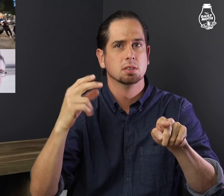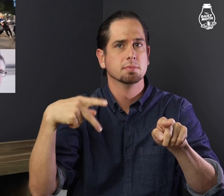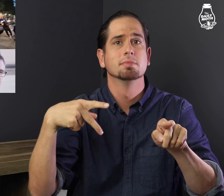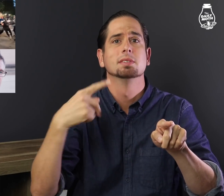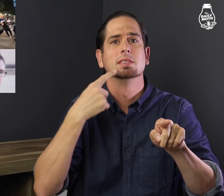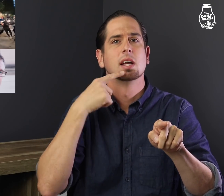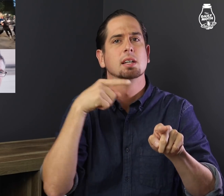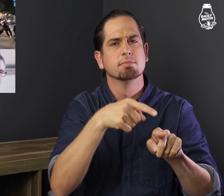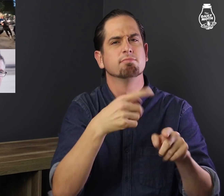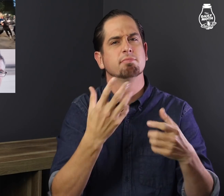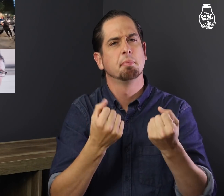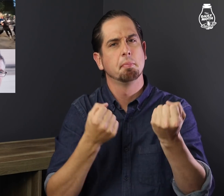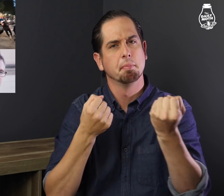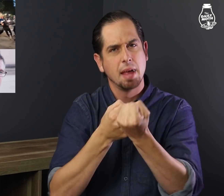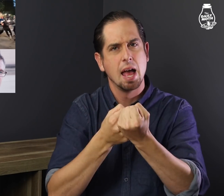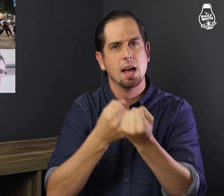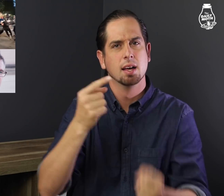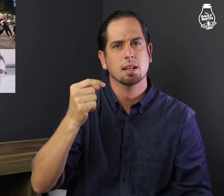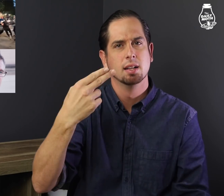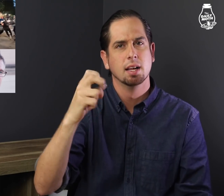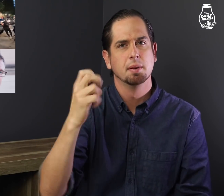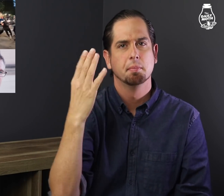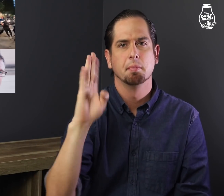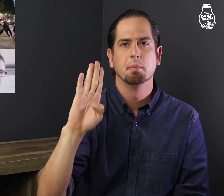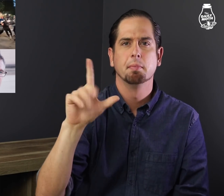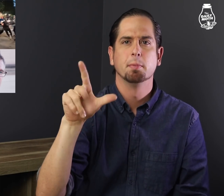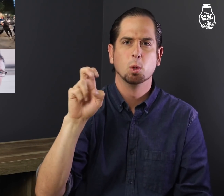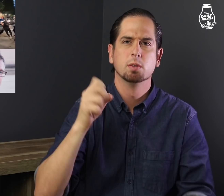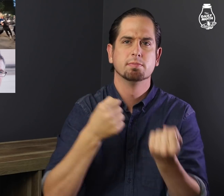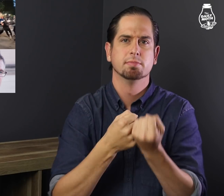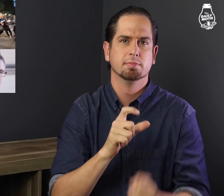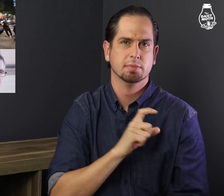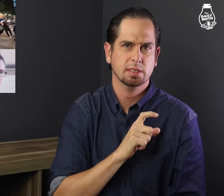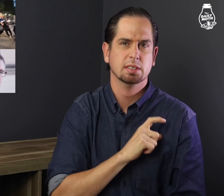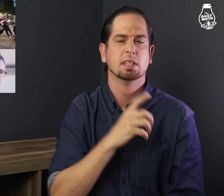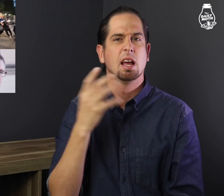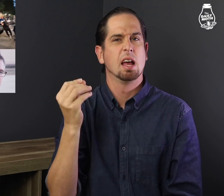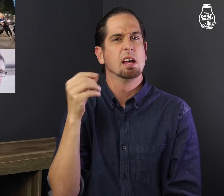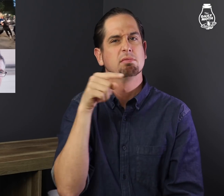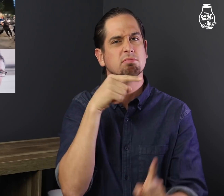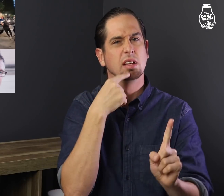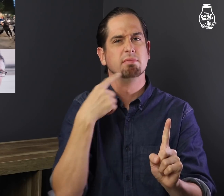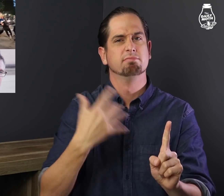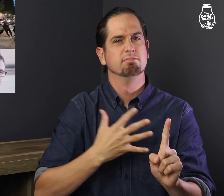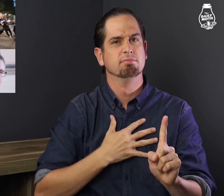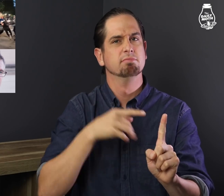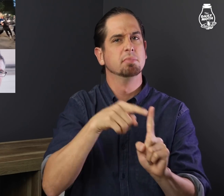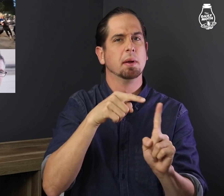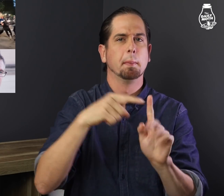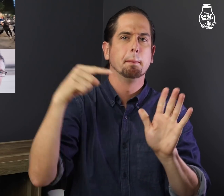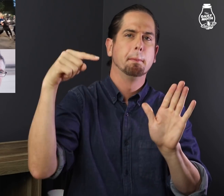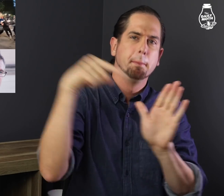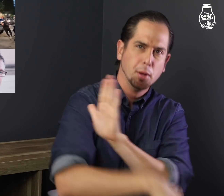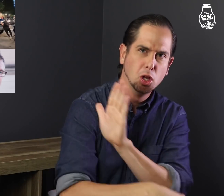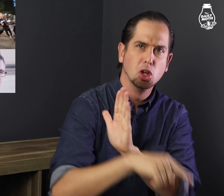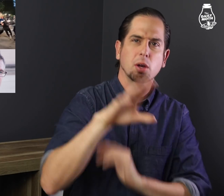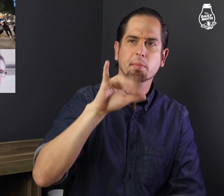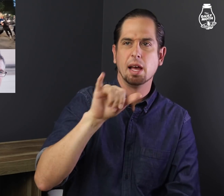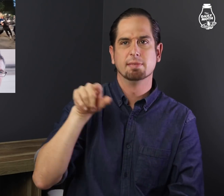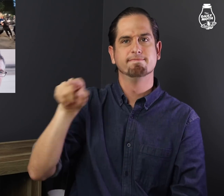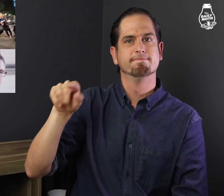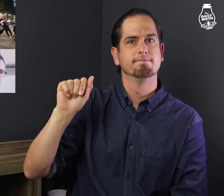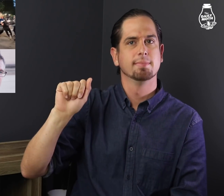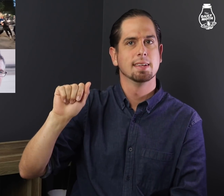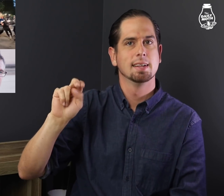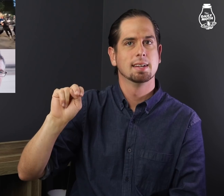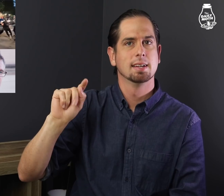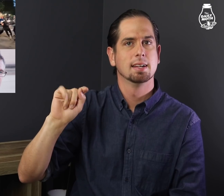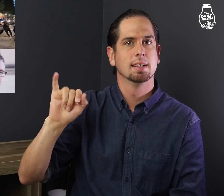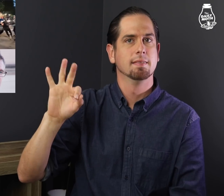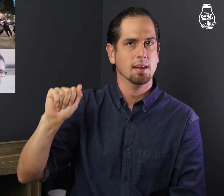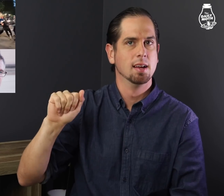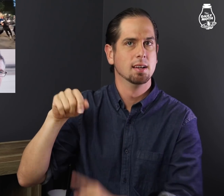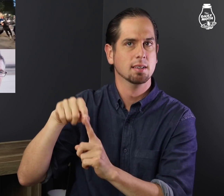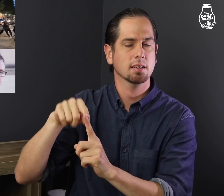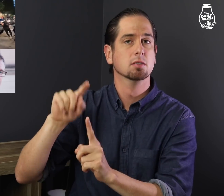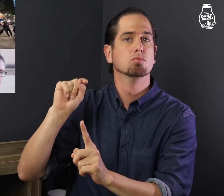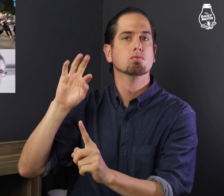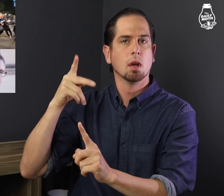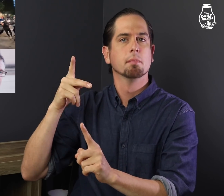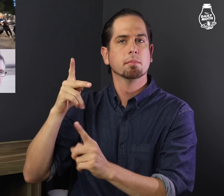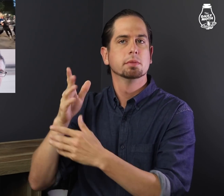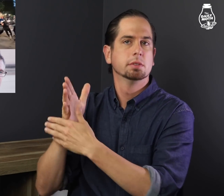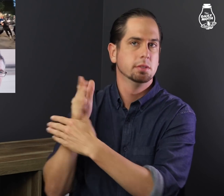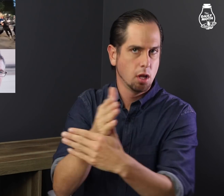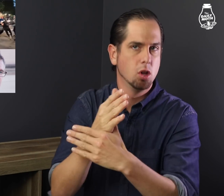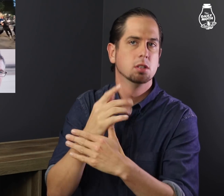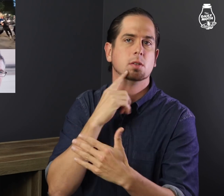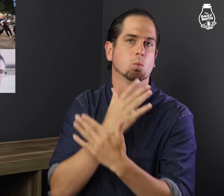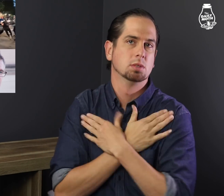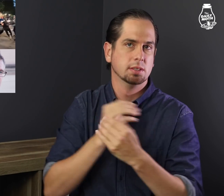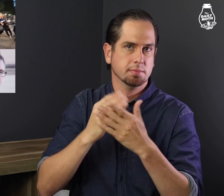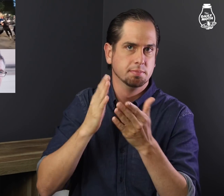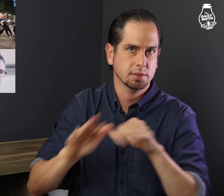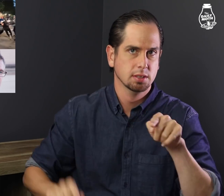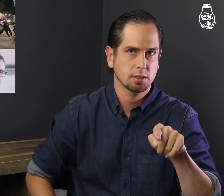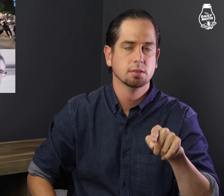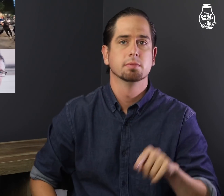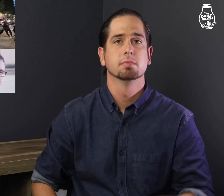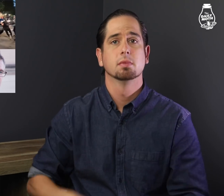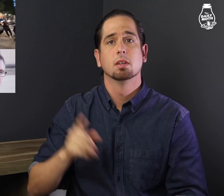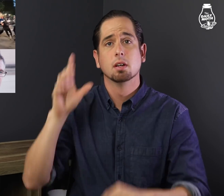Bishop "Backed the Blue" and "was murdered... by ANTIFA."